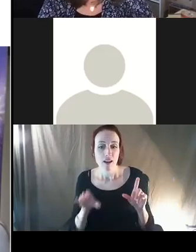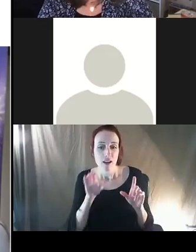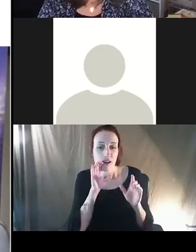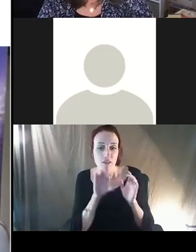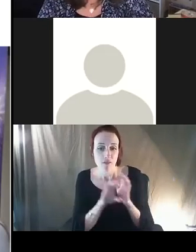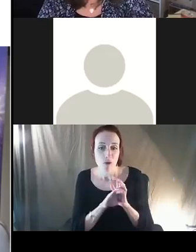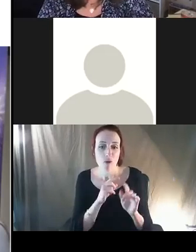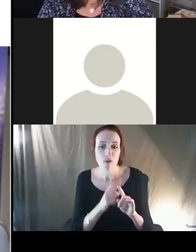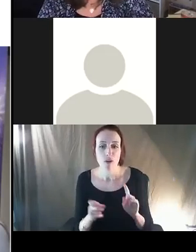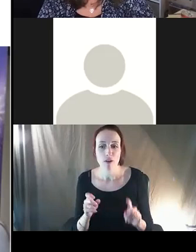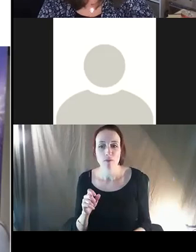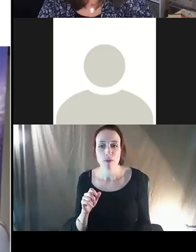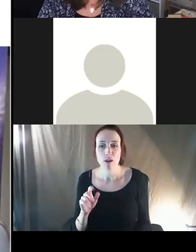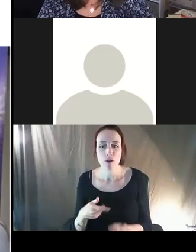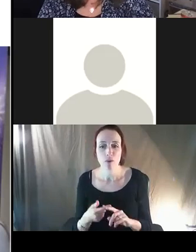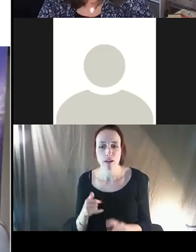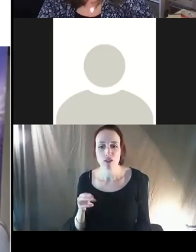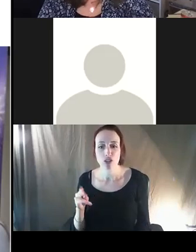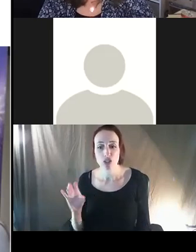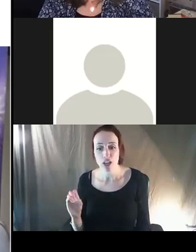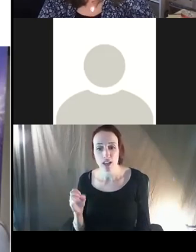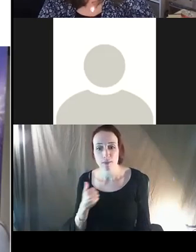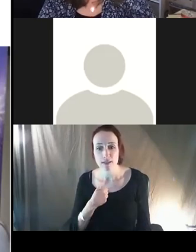I attended a cognitive and learning disabilities task